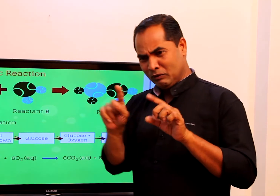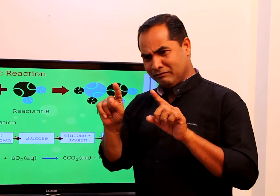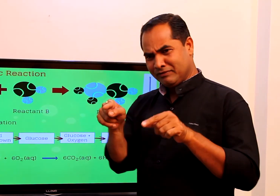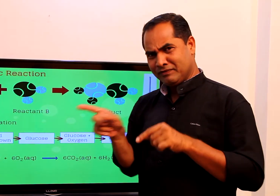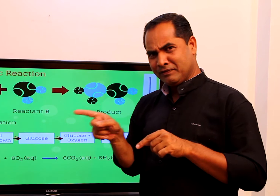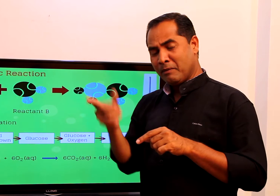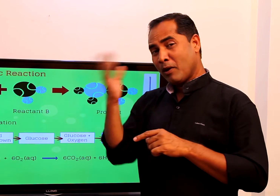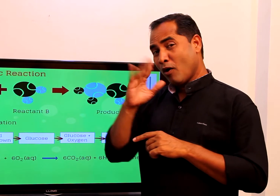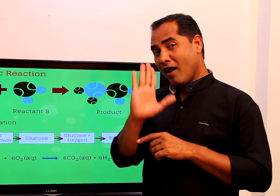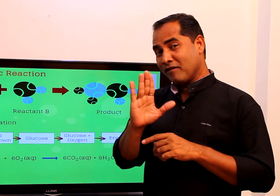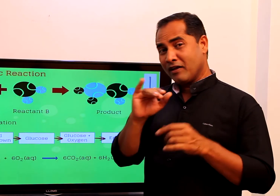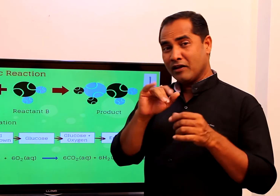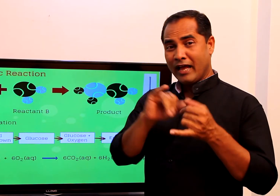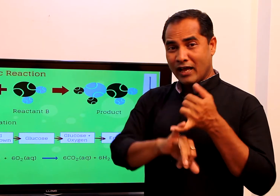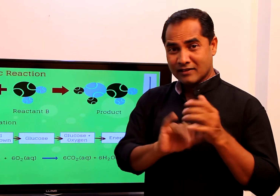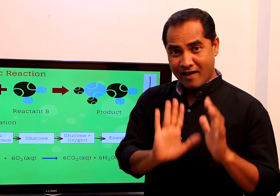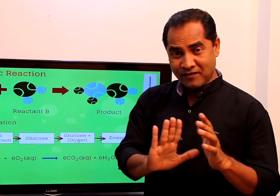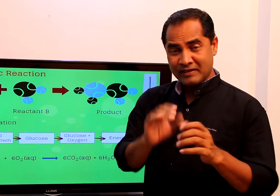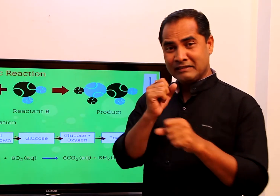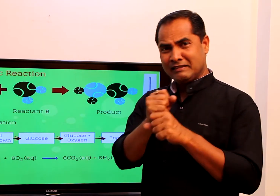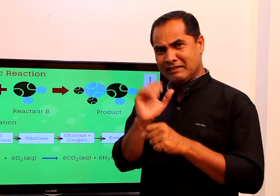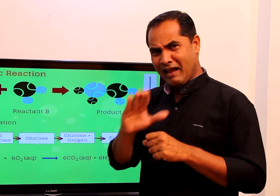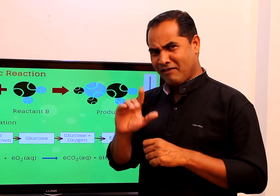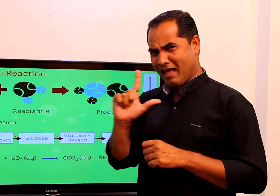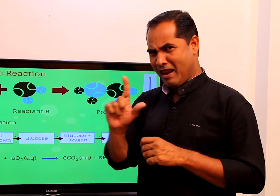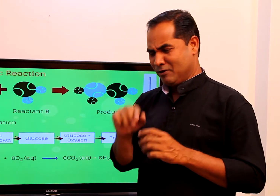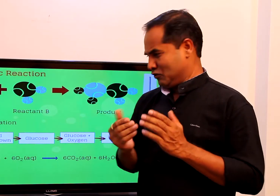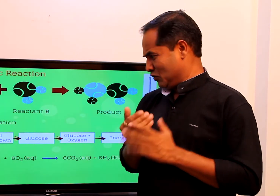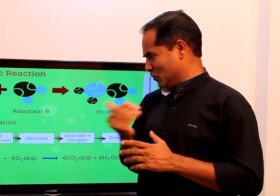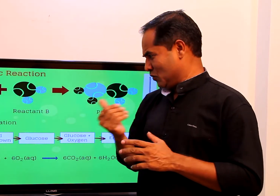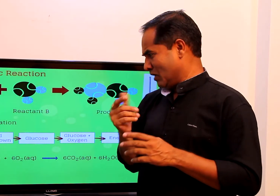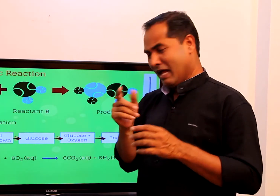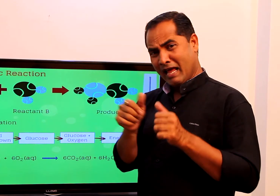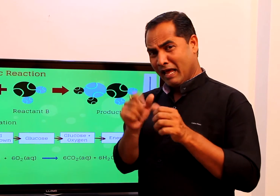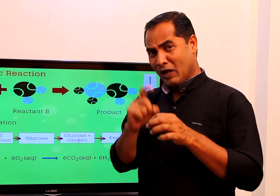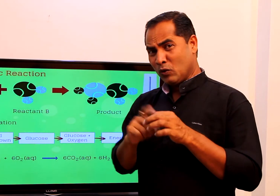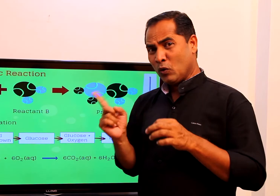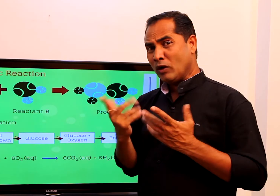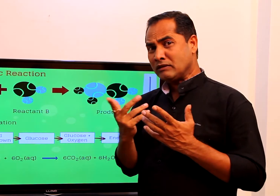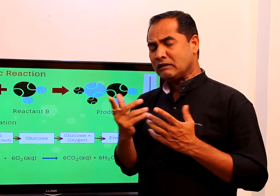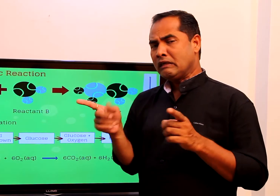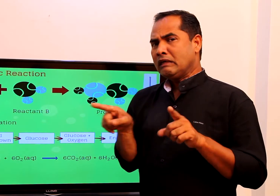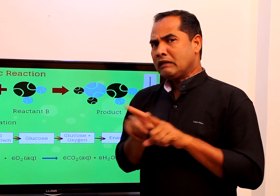In bracket, you see (aq), you've already learnt about solid, liquid and gas.